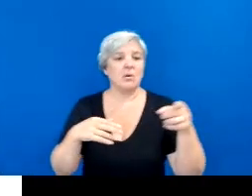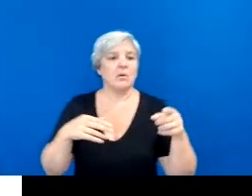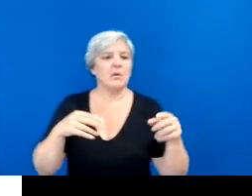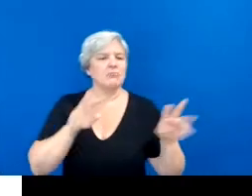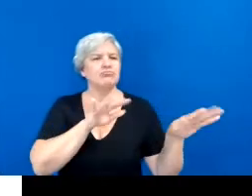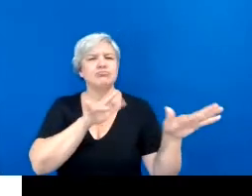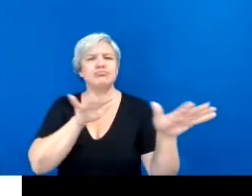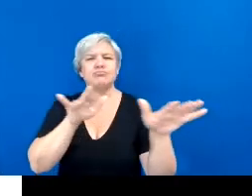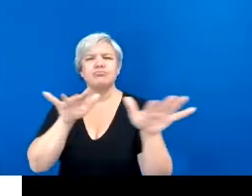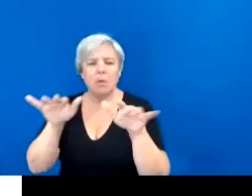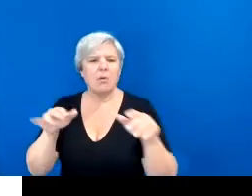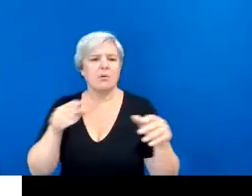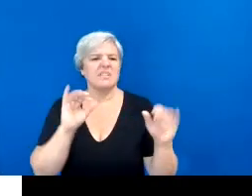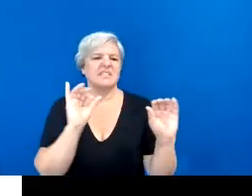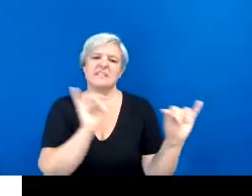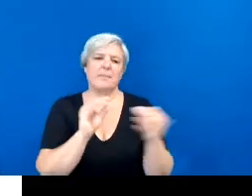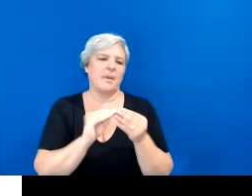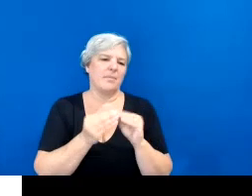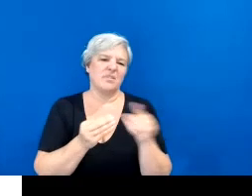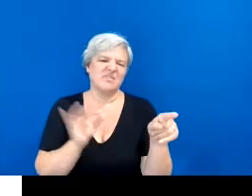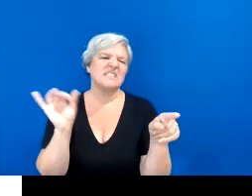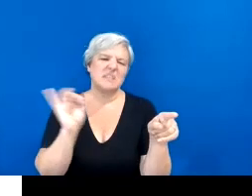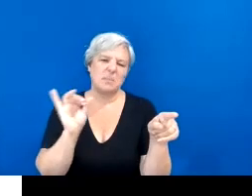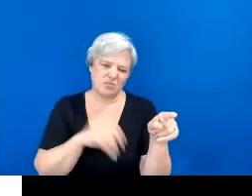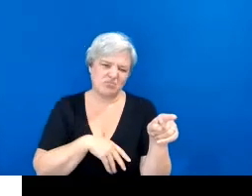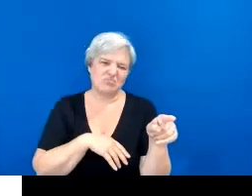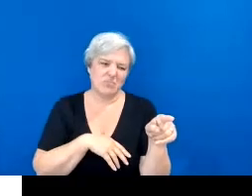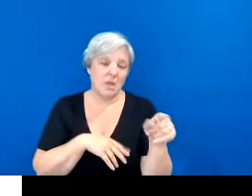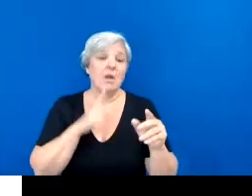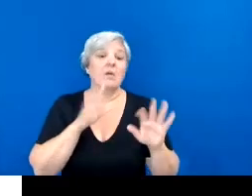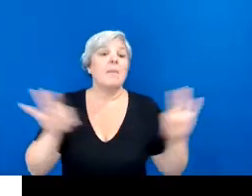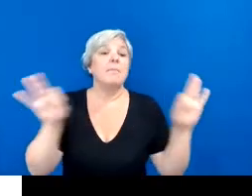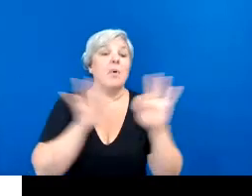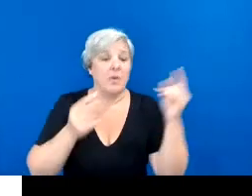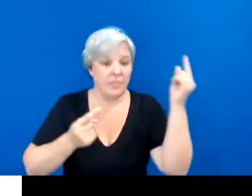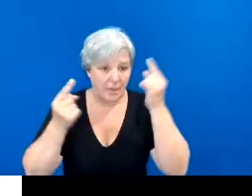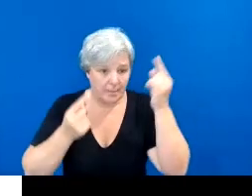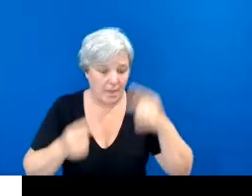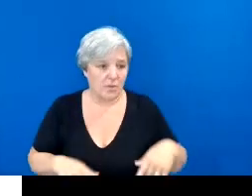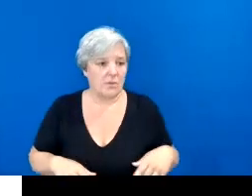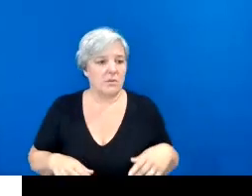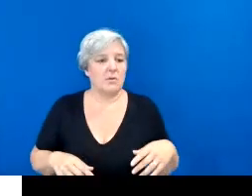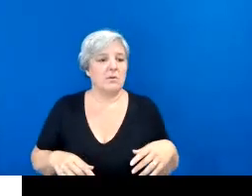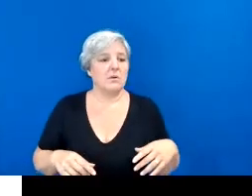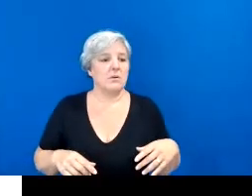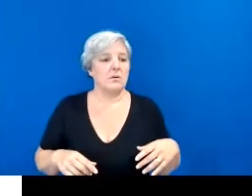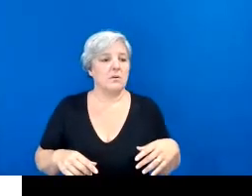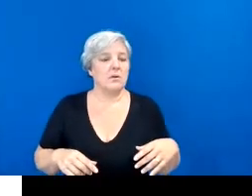it shows similar numbers. More importantly, to think about, I think, are that the students